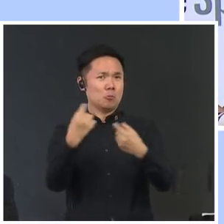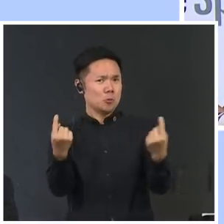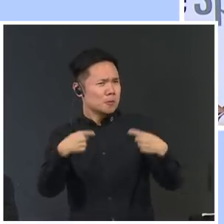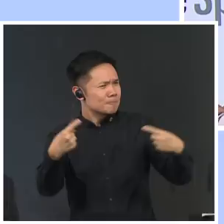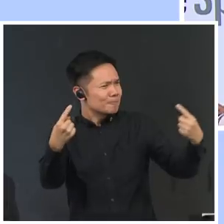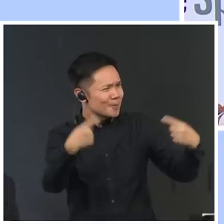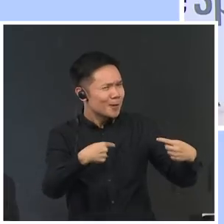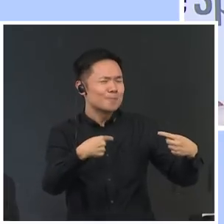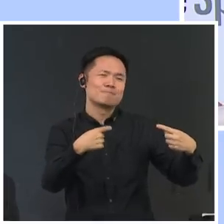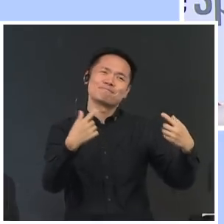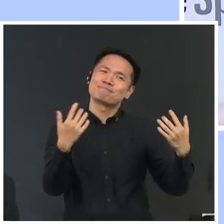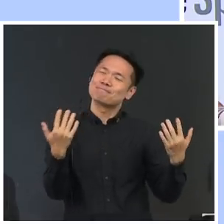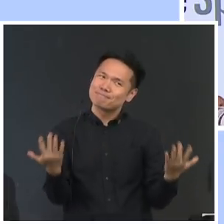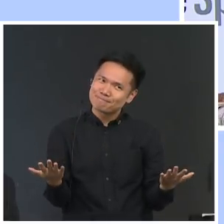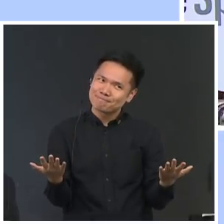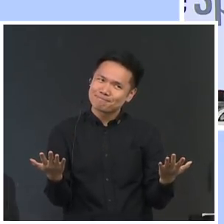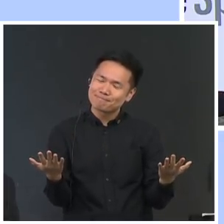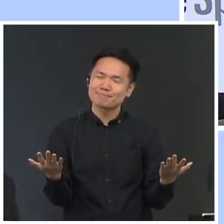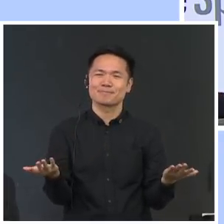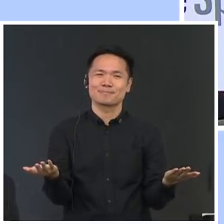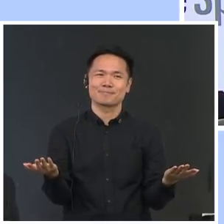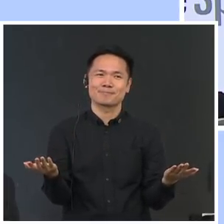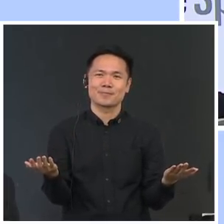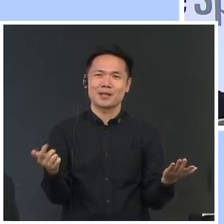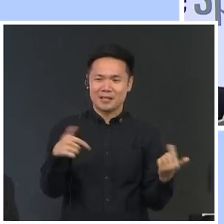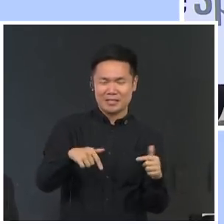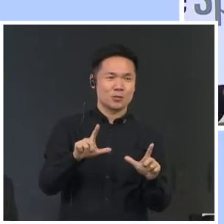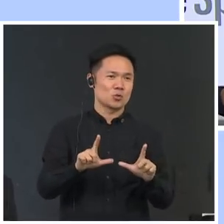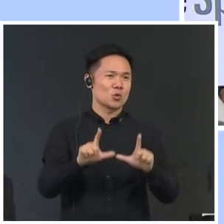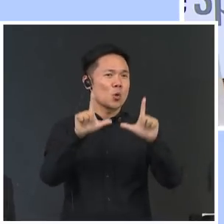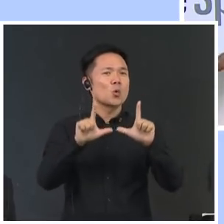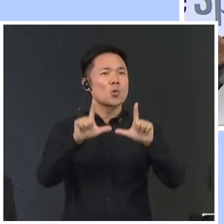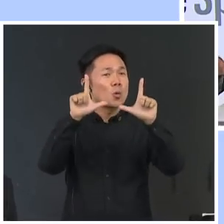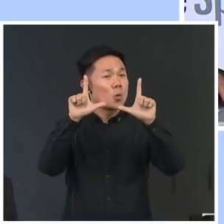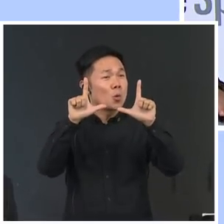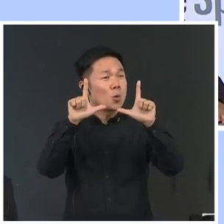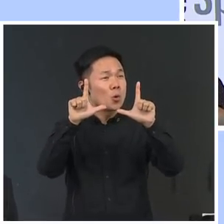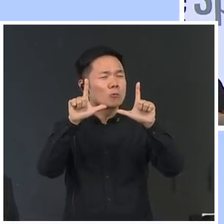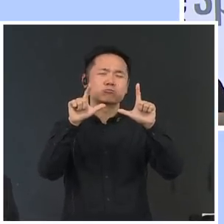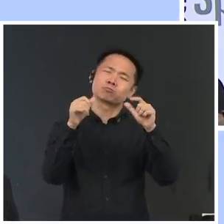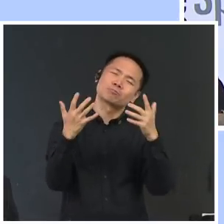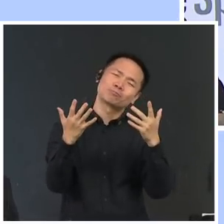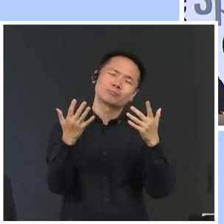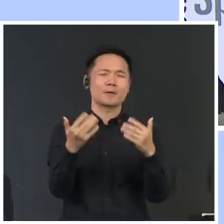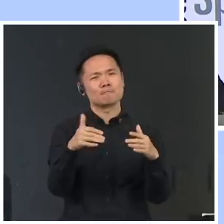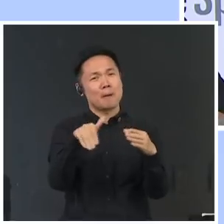We now have 19,000 members of Japan federation of the deaf, and there were many, many members